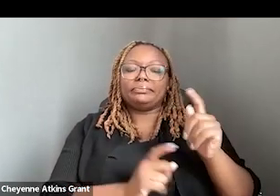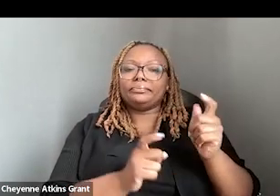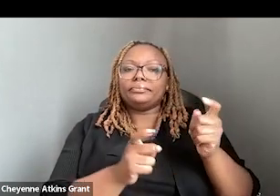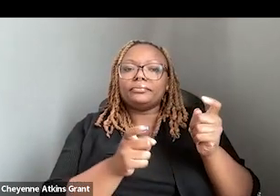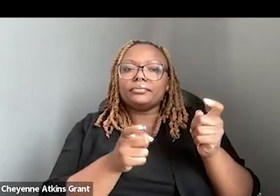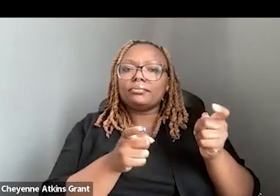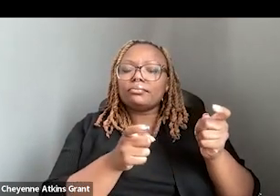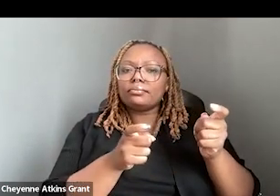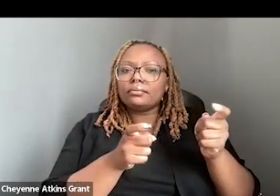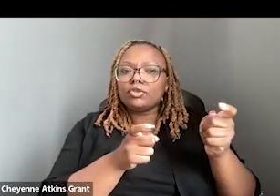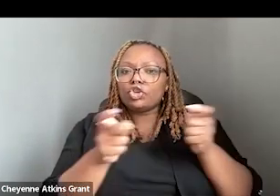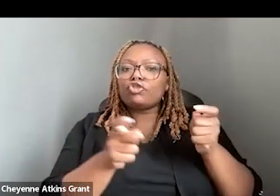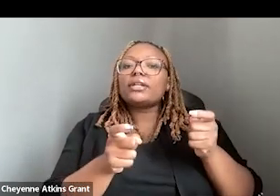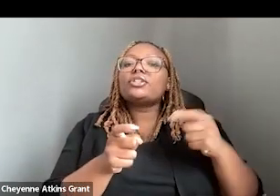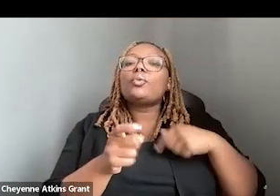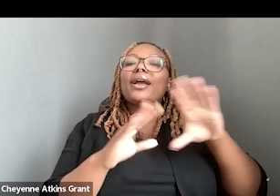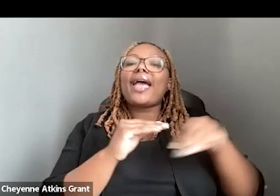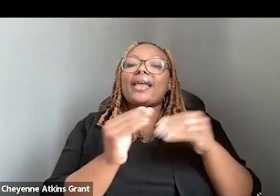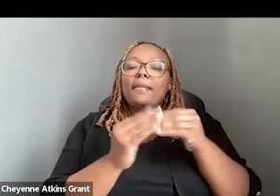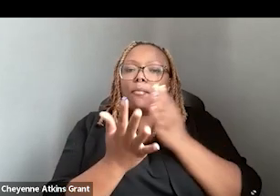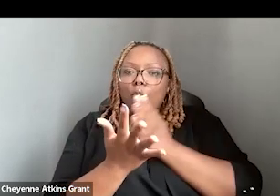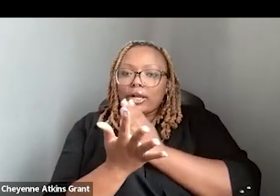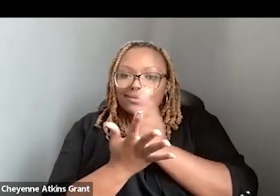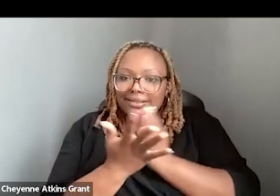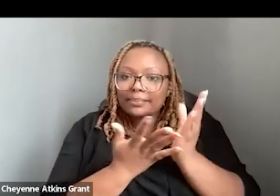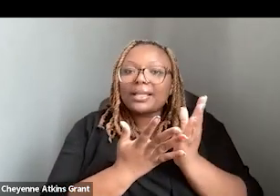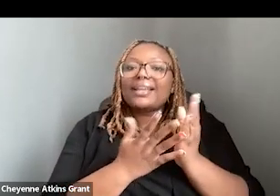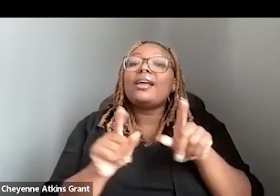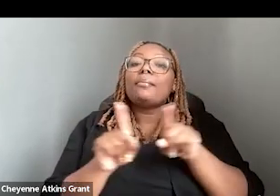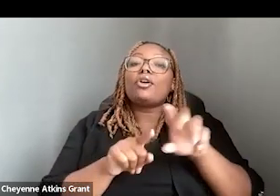We are adding more disciplines and more subdisciplines in that project data form.